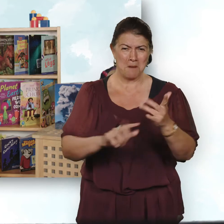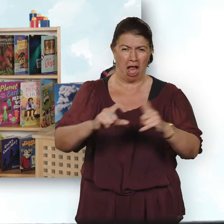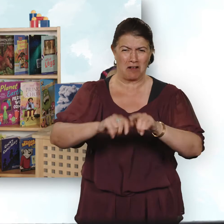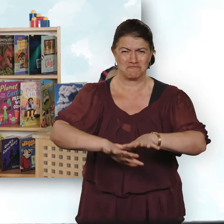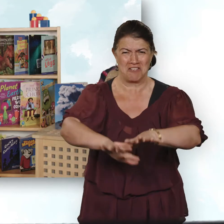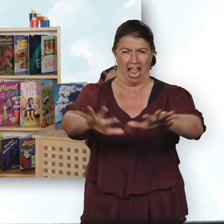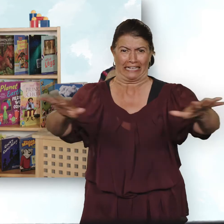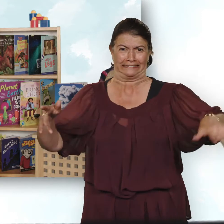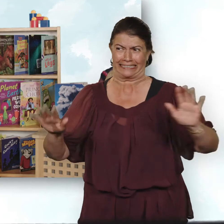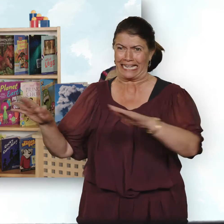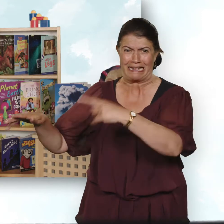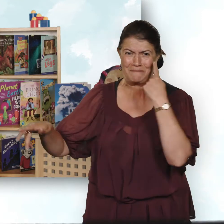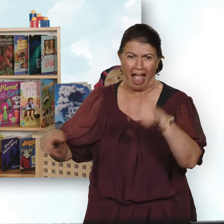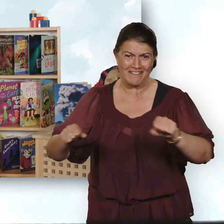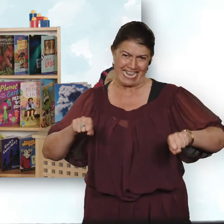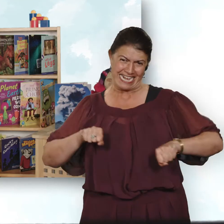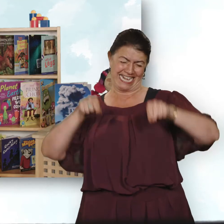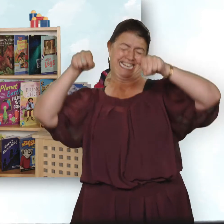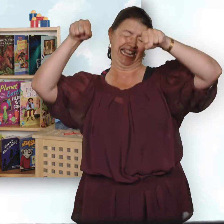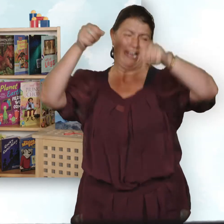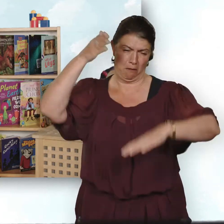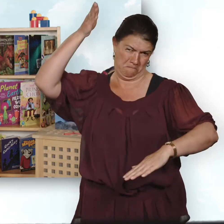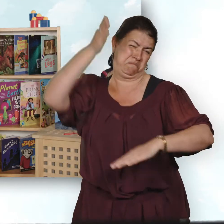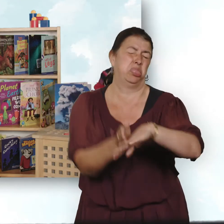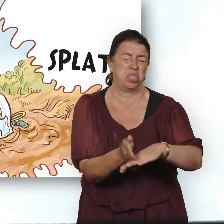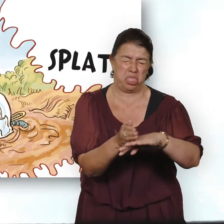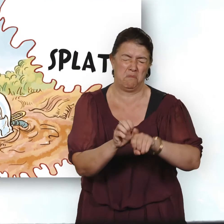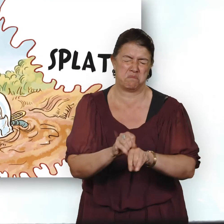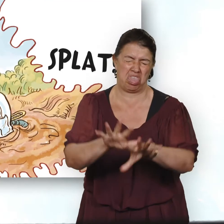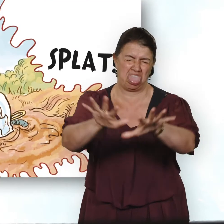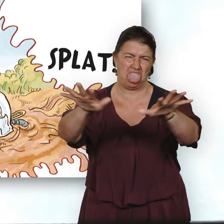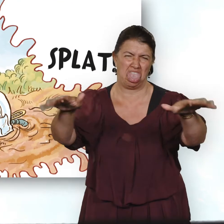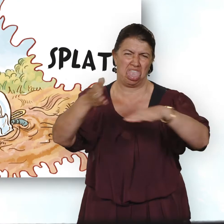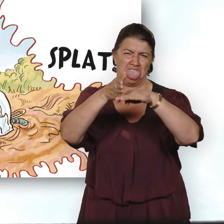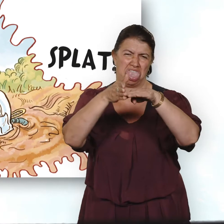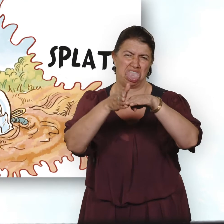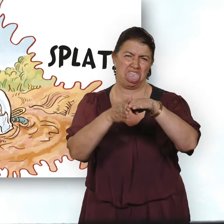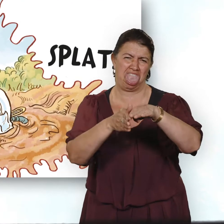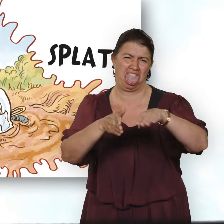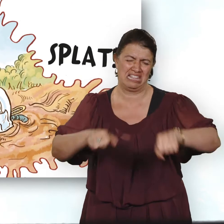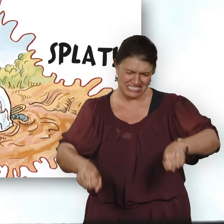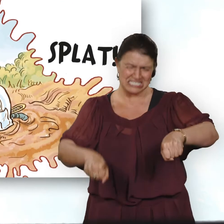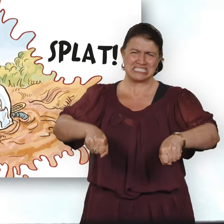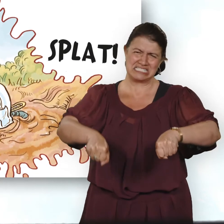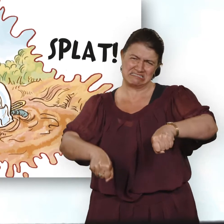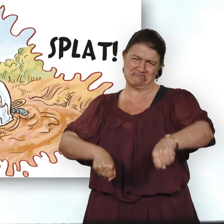“Watch out for that mud!” warned Millie. Too late! SPLAT!